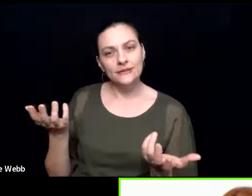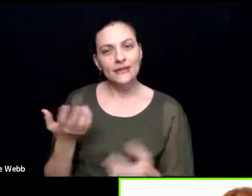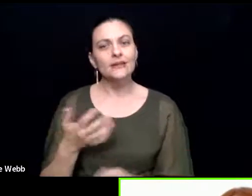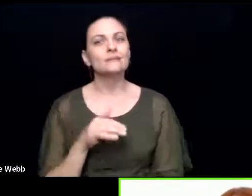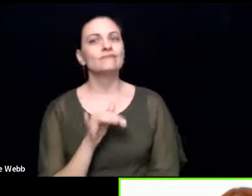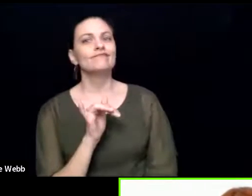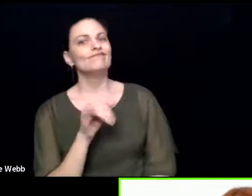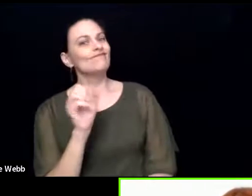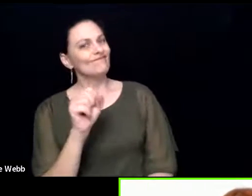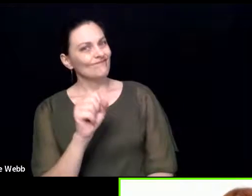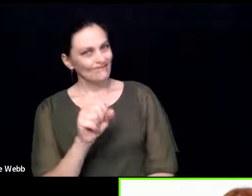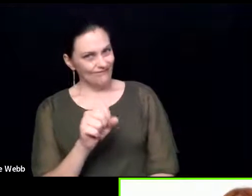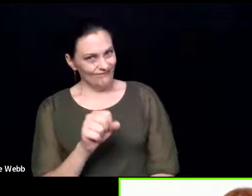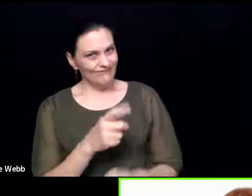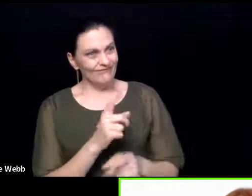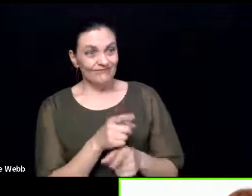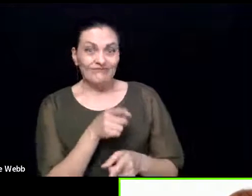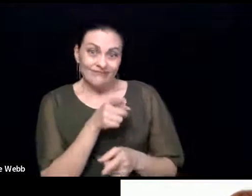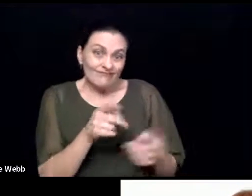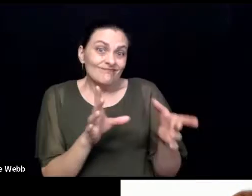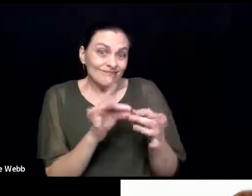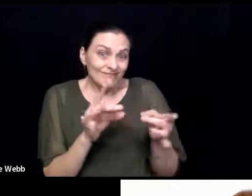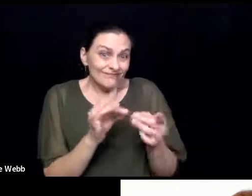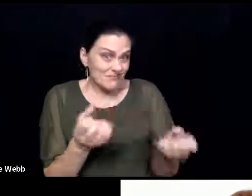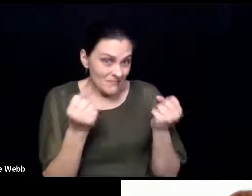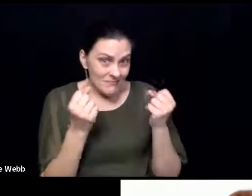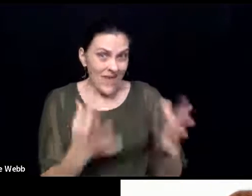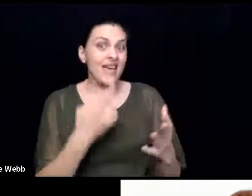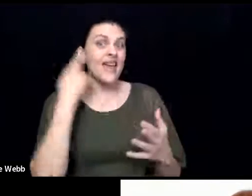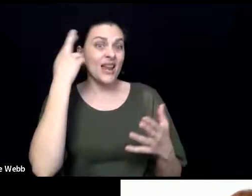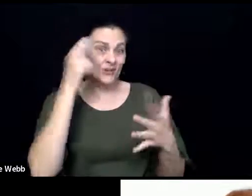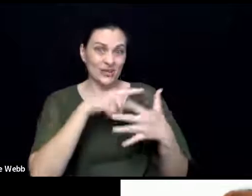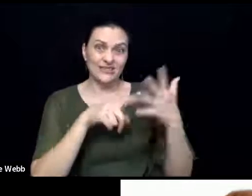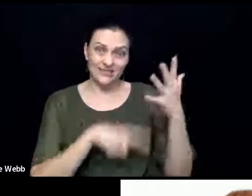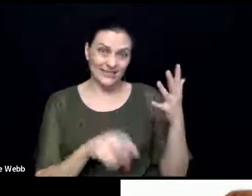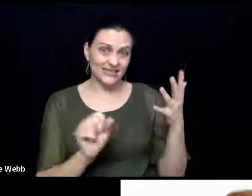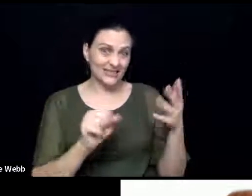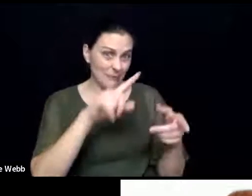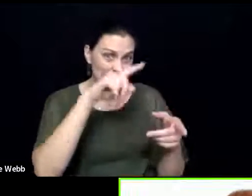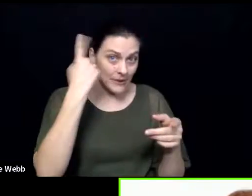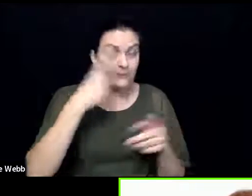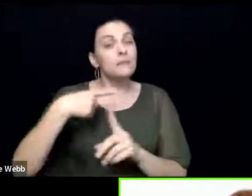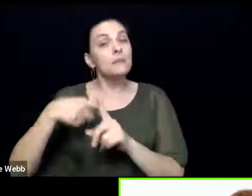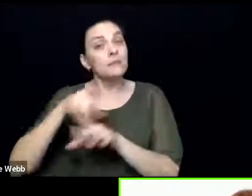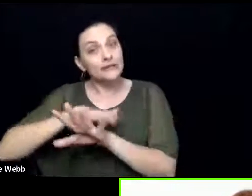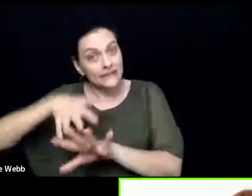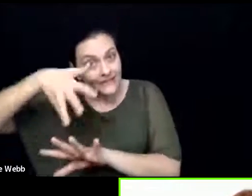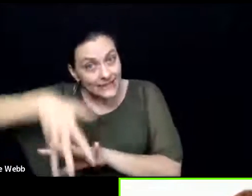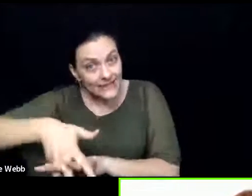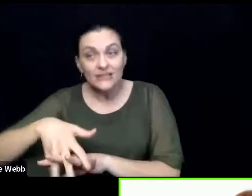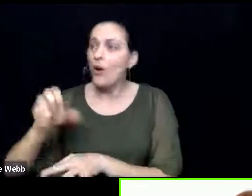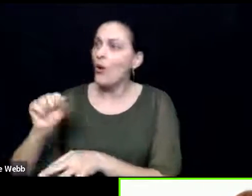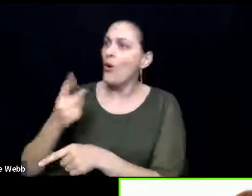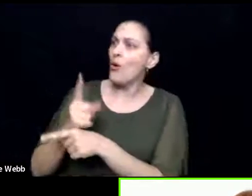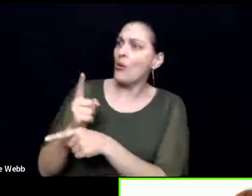and also Indigenous folks. TERRI GIVENS: And Latino and Hispanic. MELINDA EPLER: Exactly. With